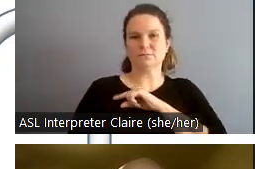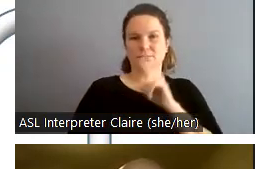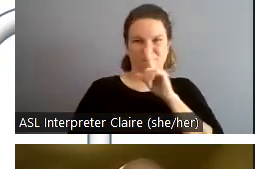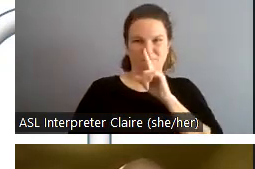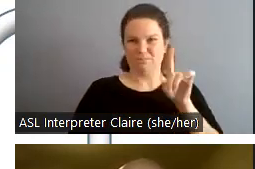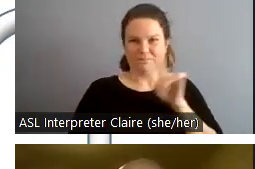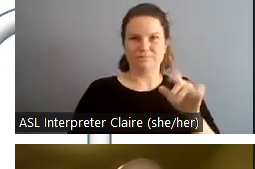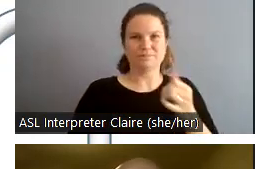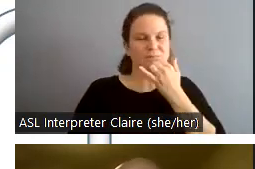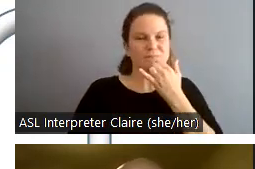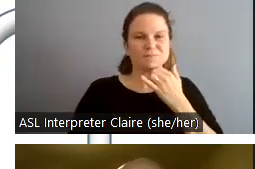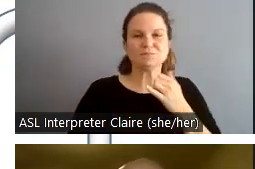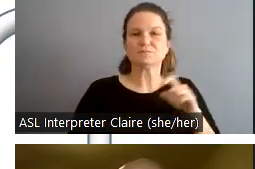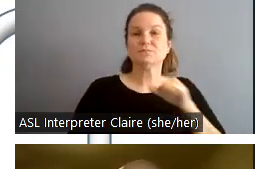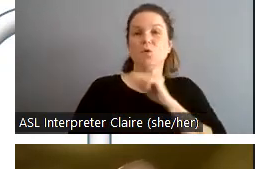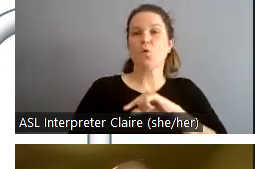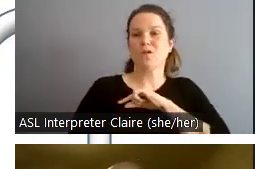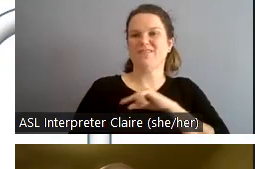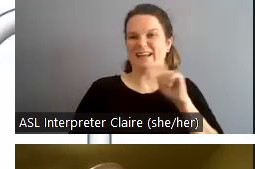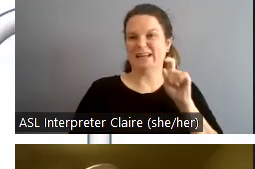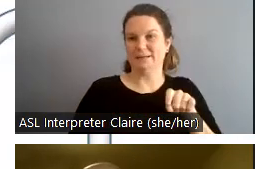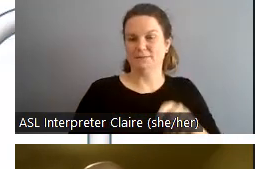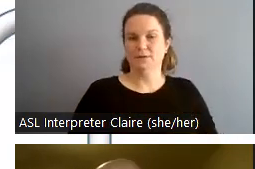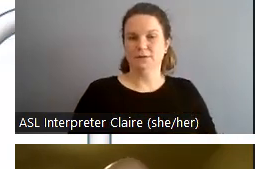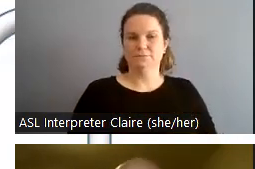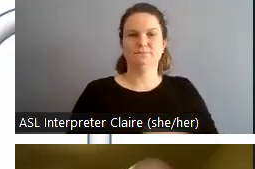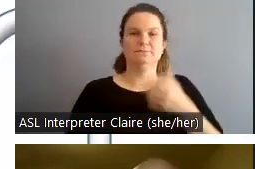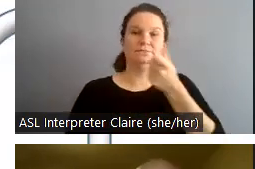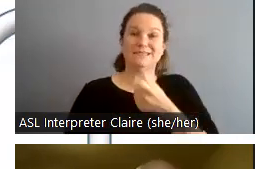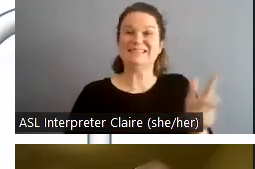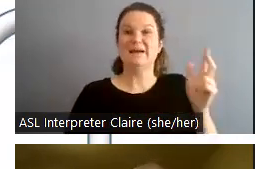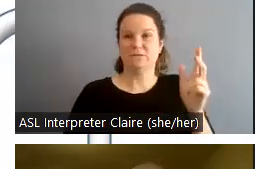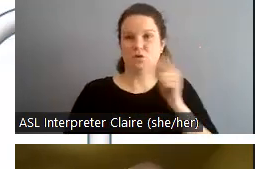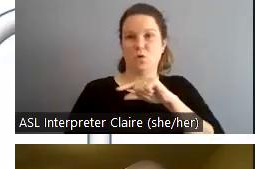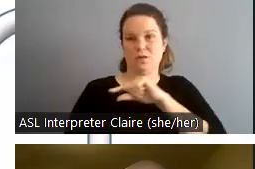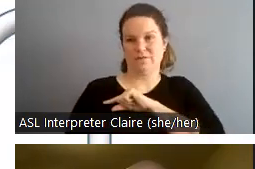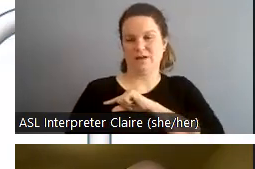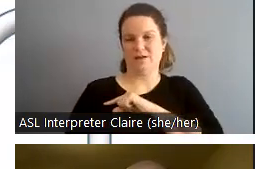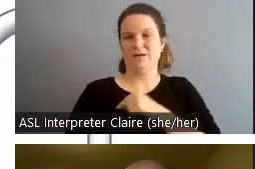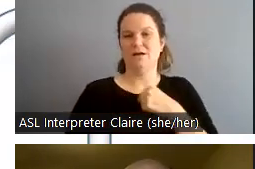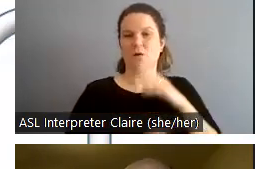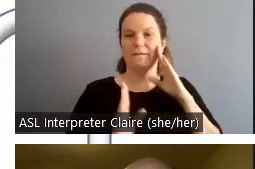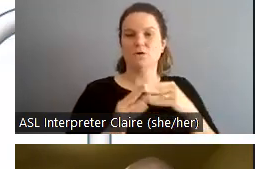apologies- you have a qualifying need. And there are several under this law, but I'm going to focus on a serious health